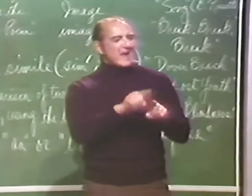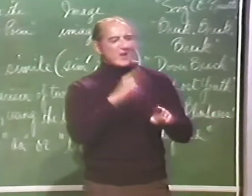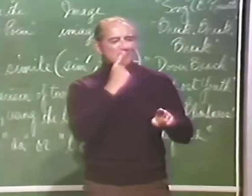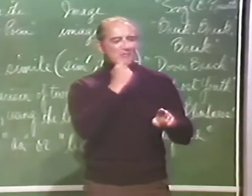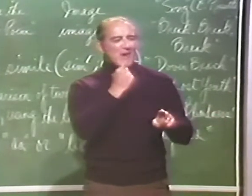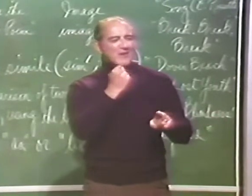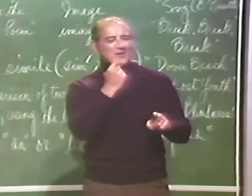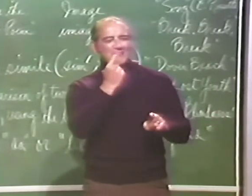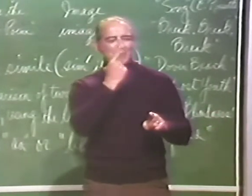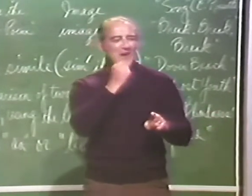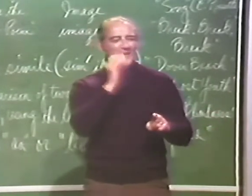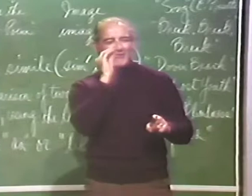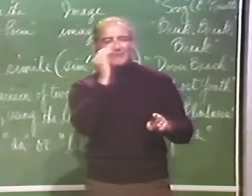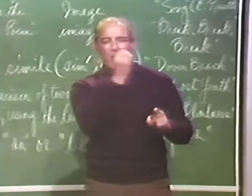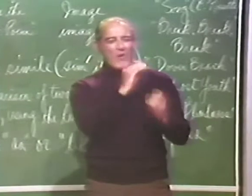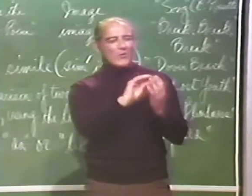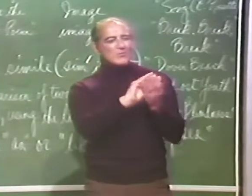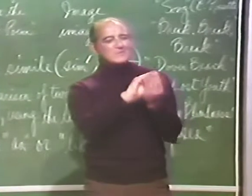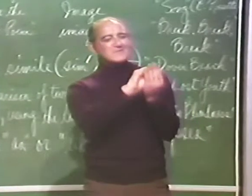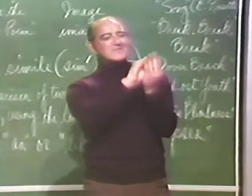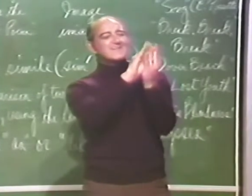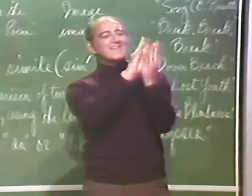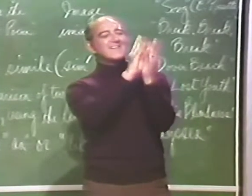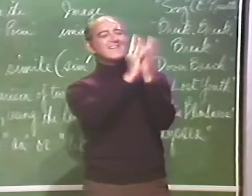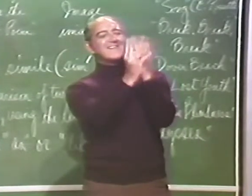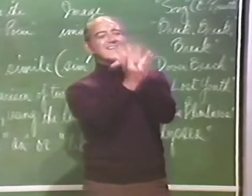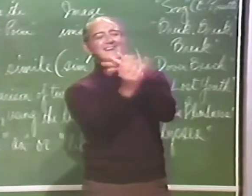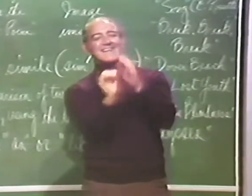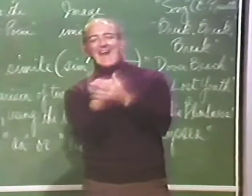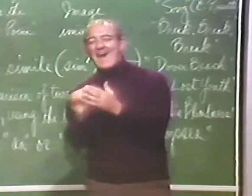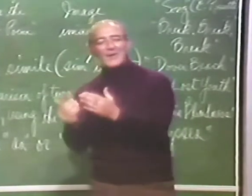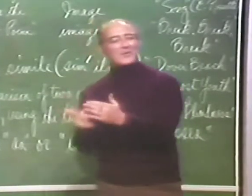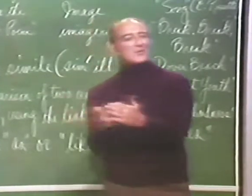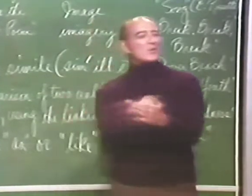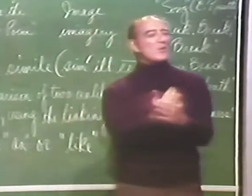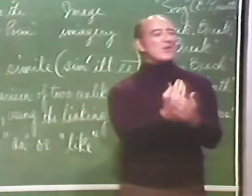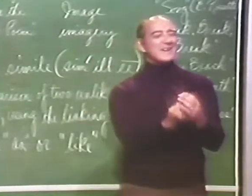"YOU ARE LIKE A RED, RED ROSE